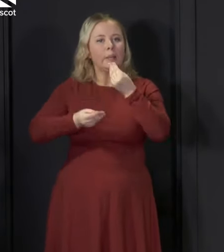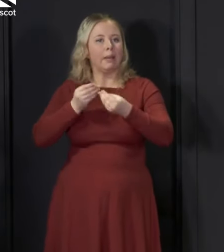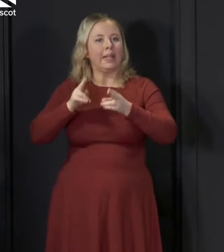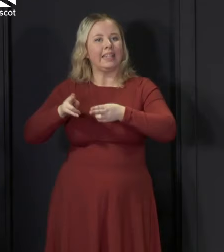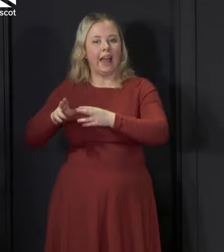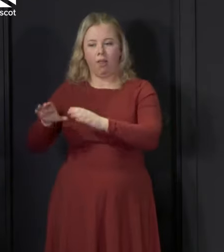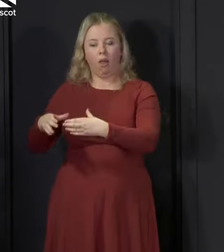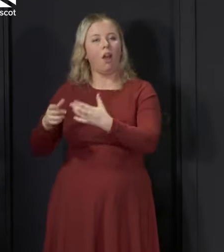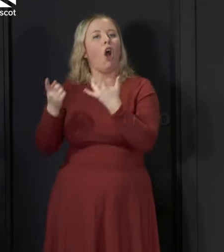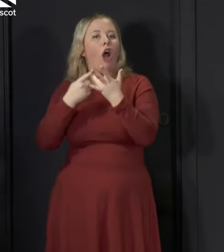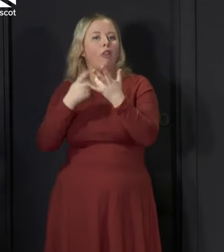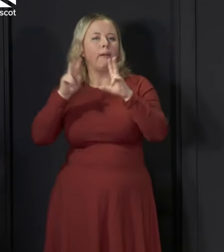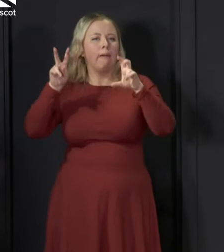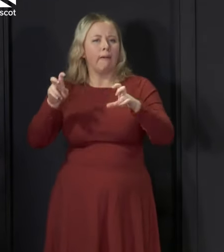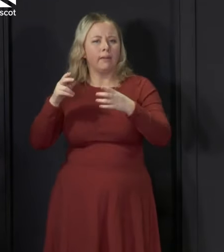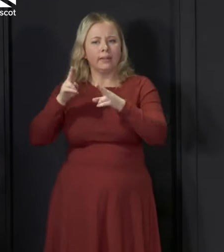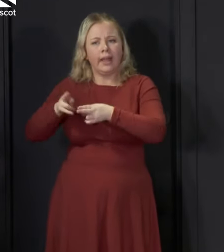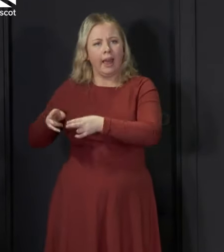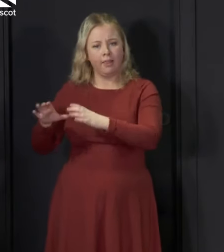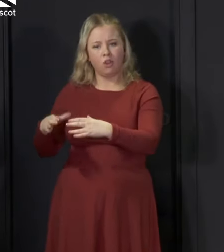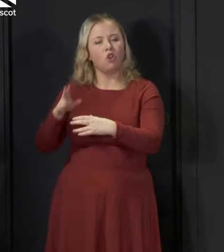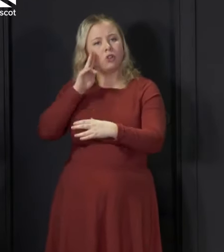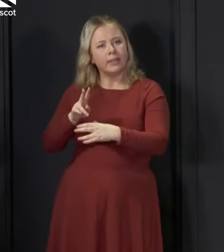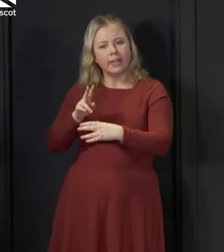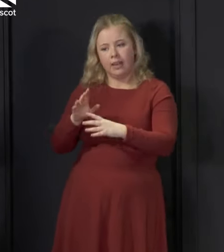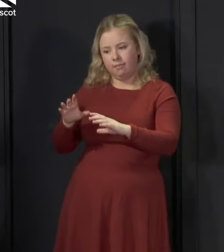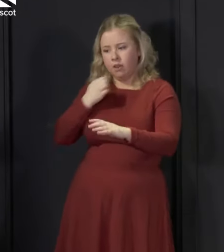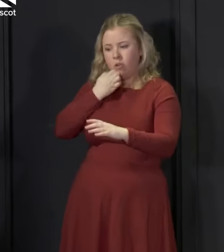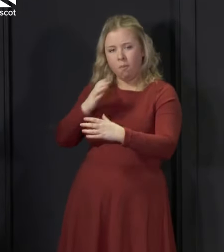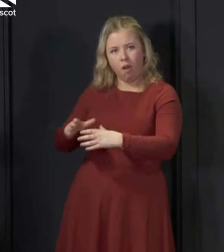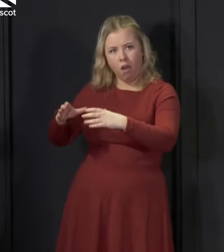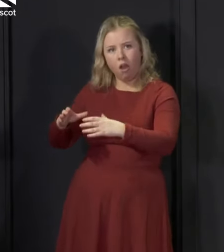what the total of an unexplained figure might be, and there is ongoing work to make sure